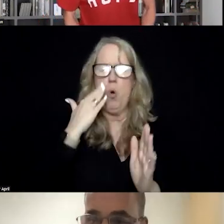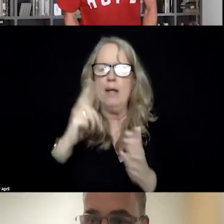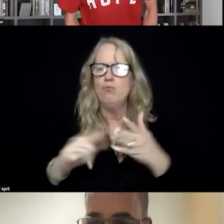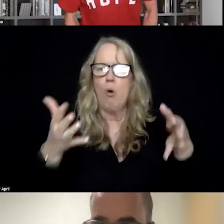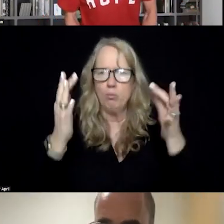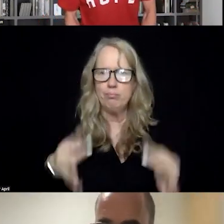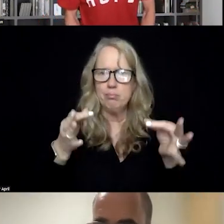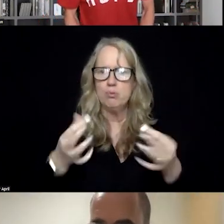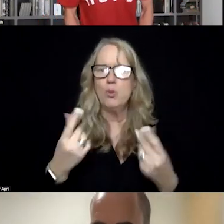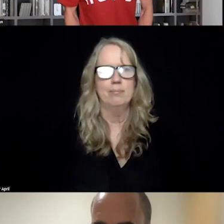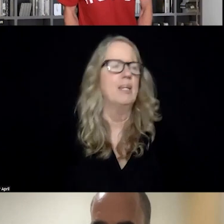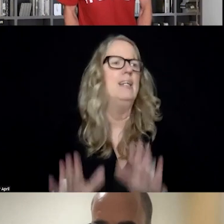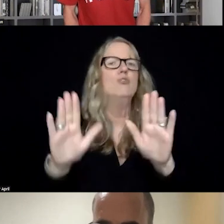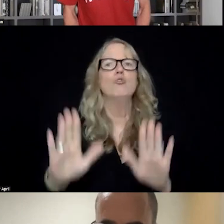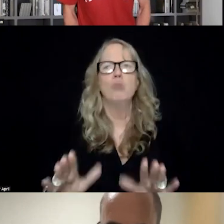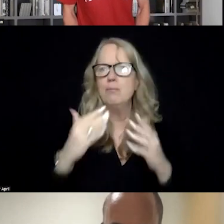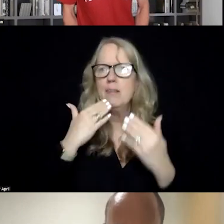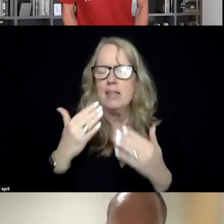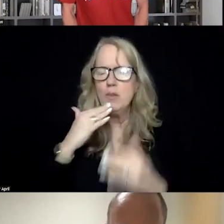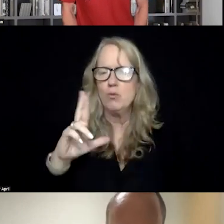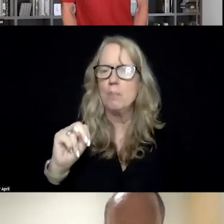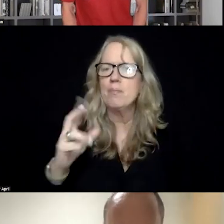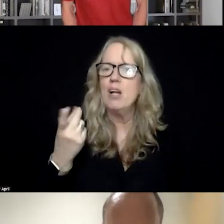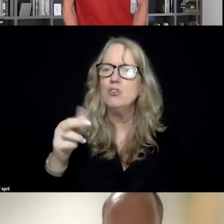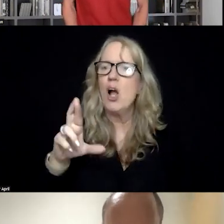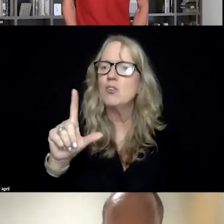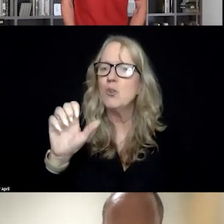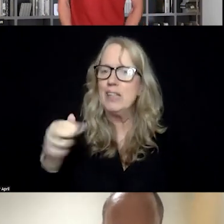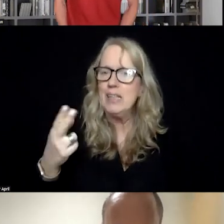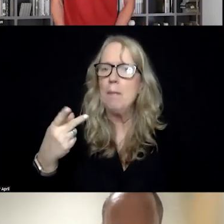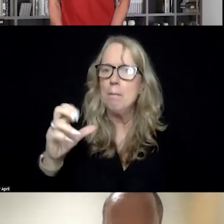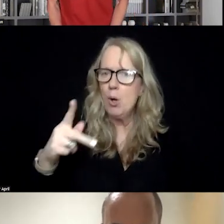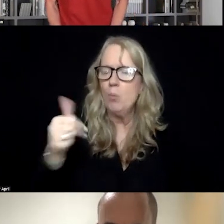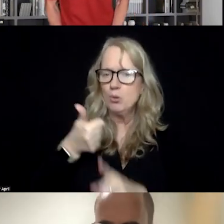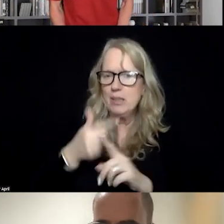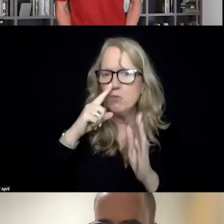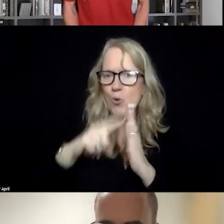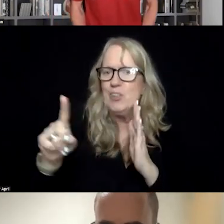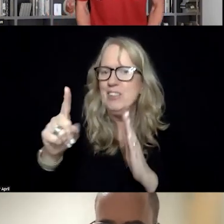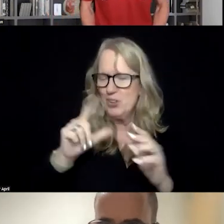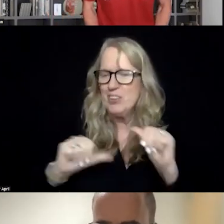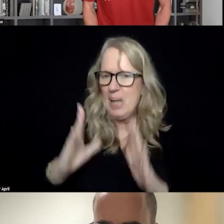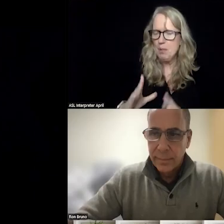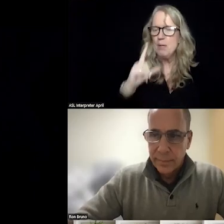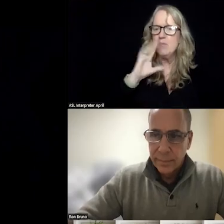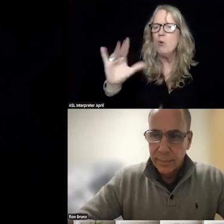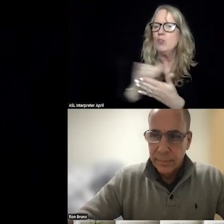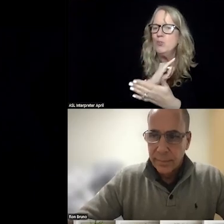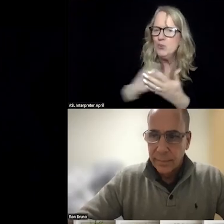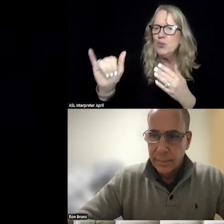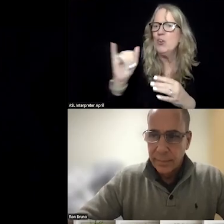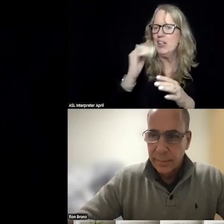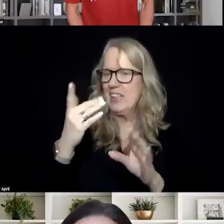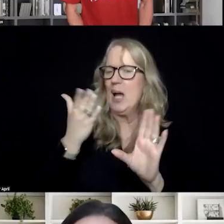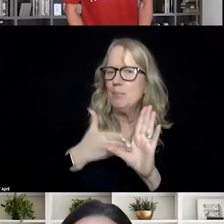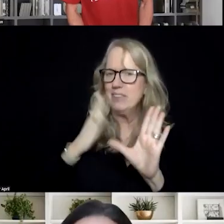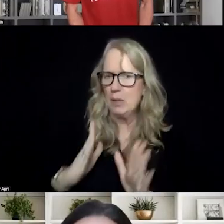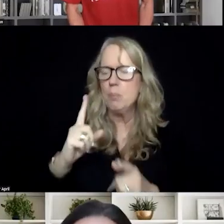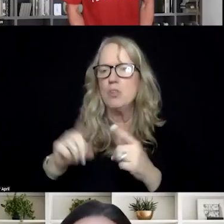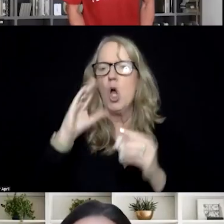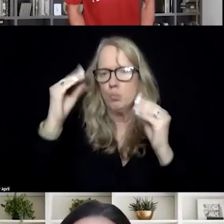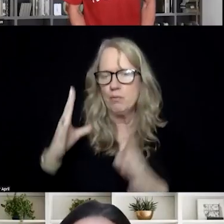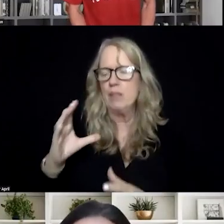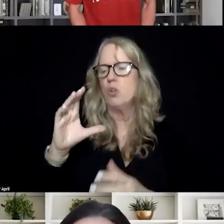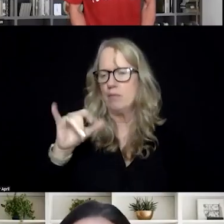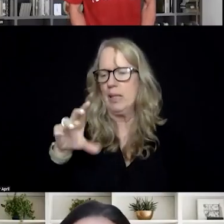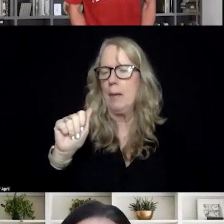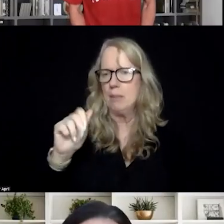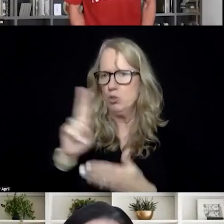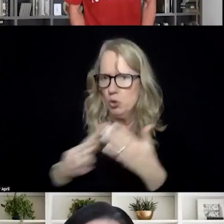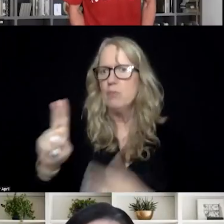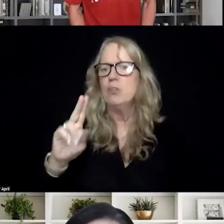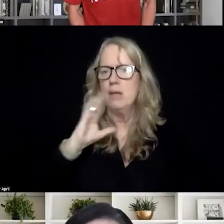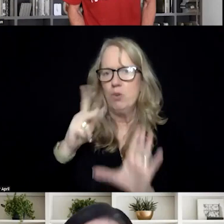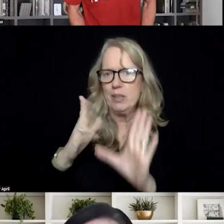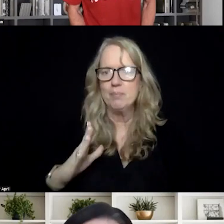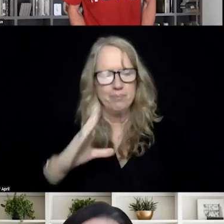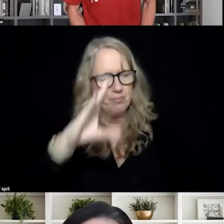THANK YOU. LET'S GOING TO LEAH POPE. HI, EVERYONE. HAPPY